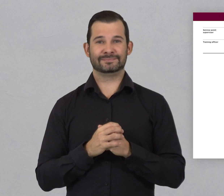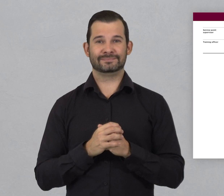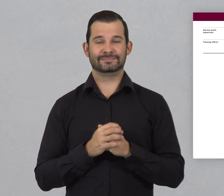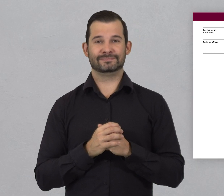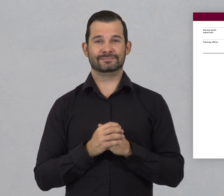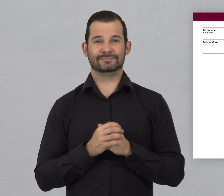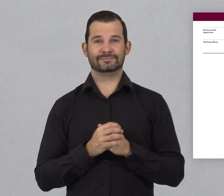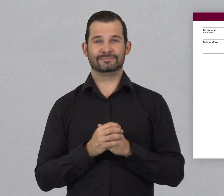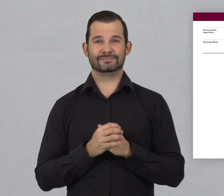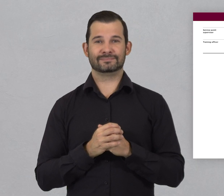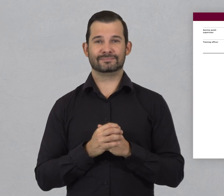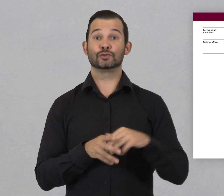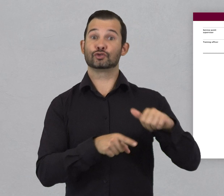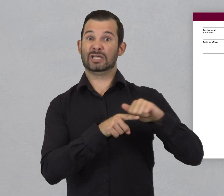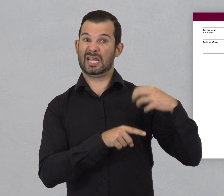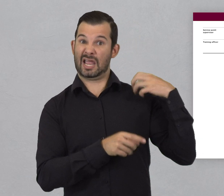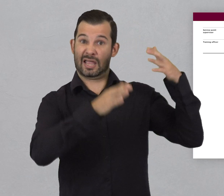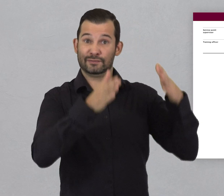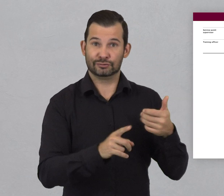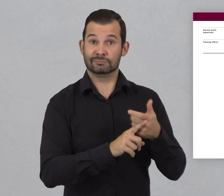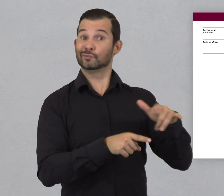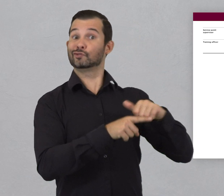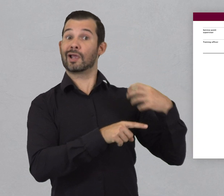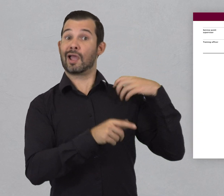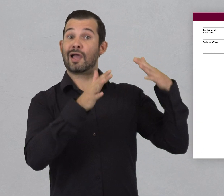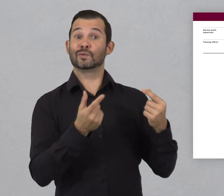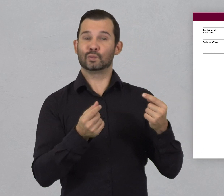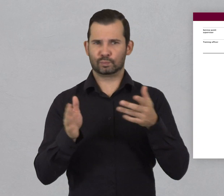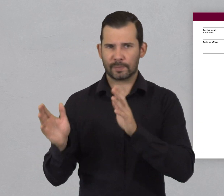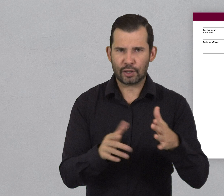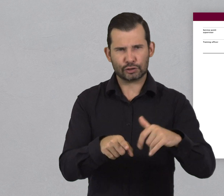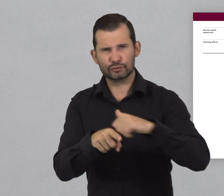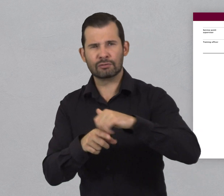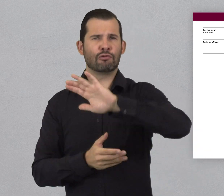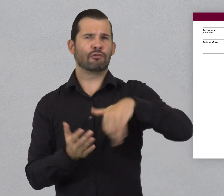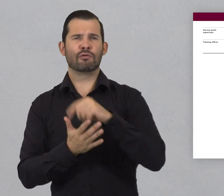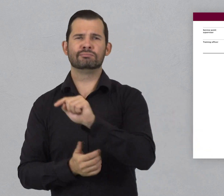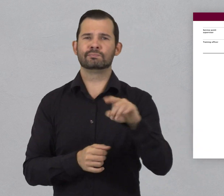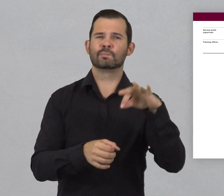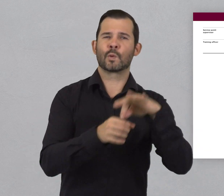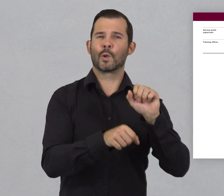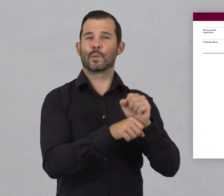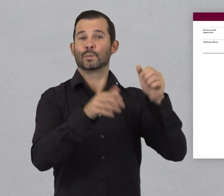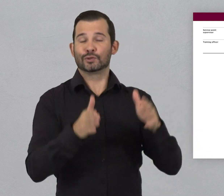Training officer: The training officer prepares and trains all poll workers. A good training